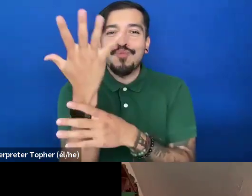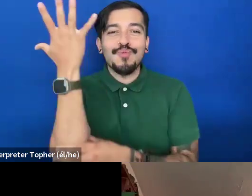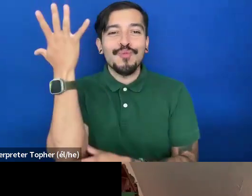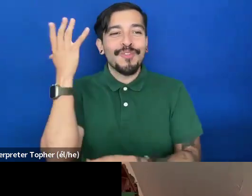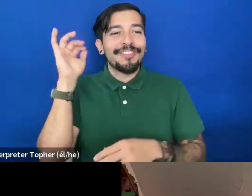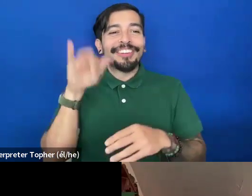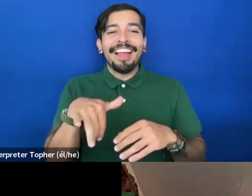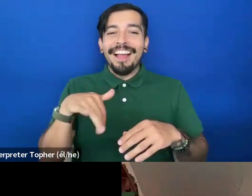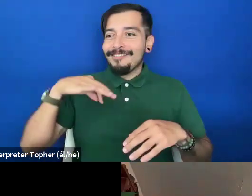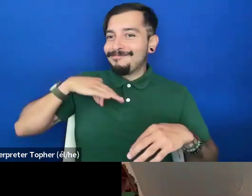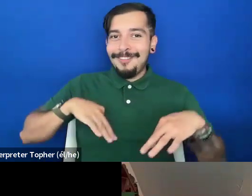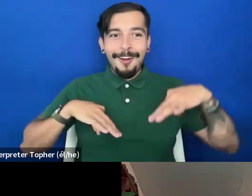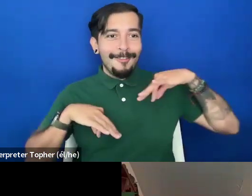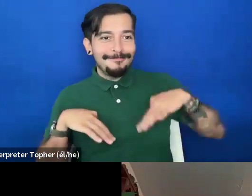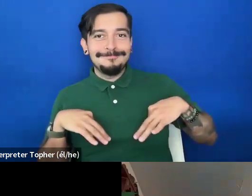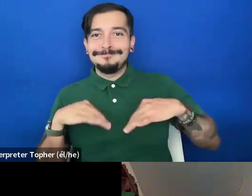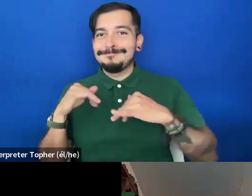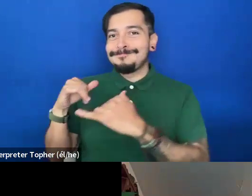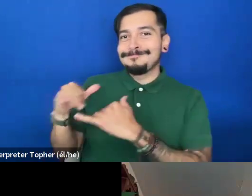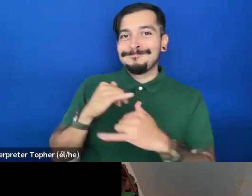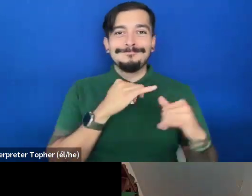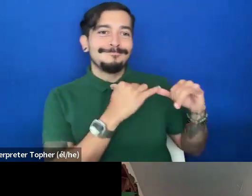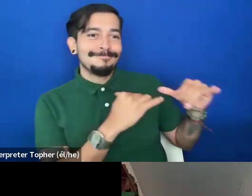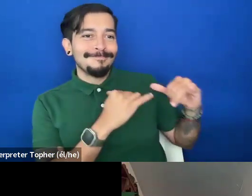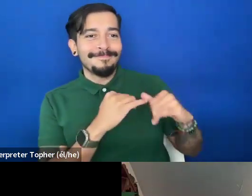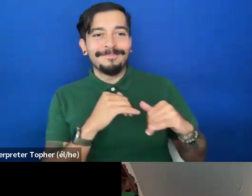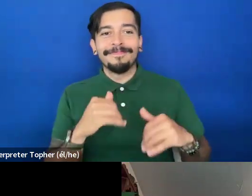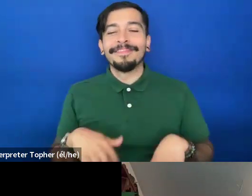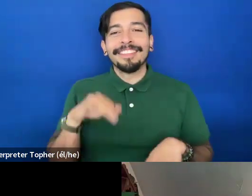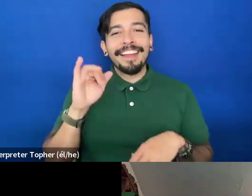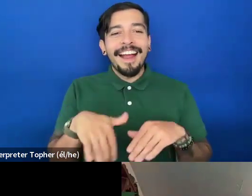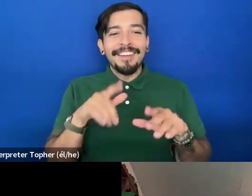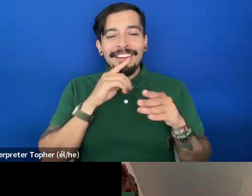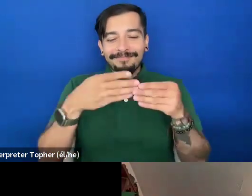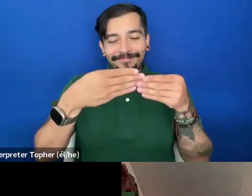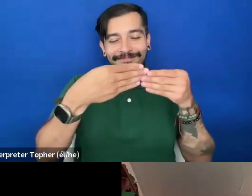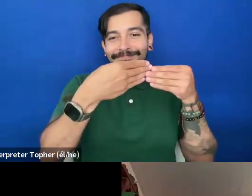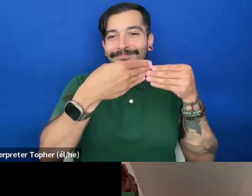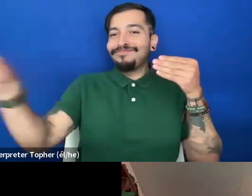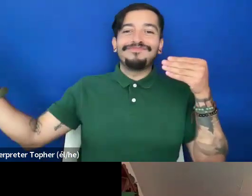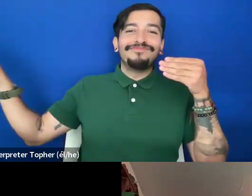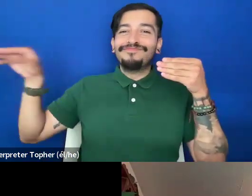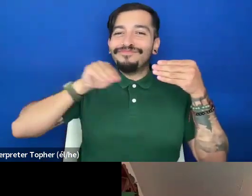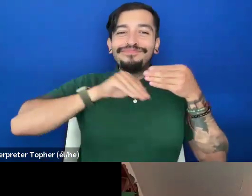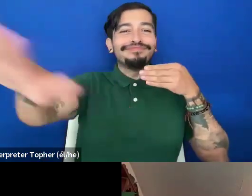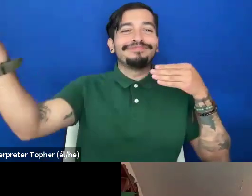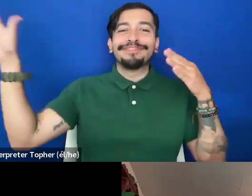like opens the floodgates for, I don't know. In my experience, a lot of disabled folks who have experienced a lot of state violence